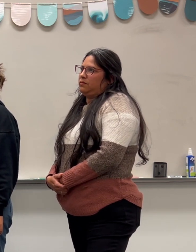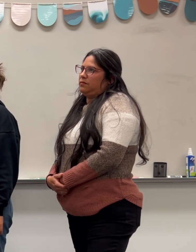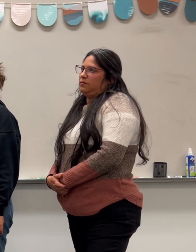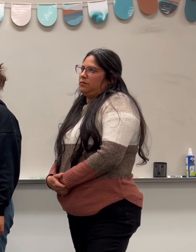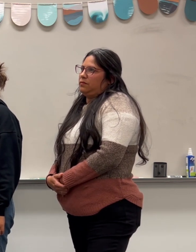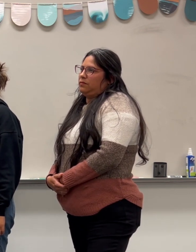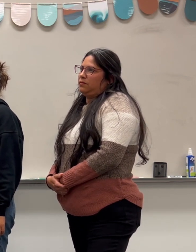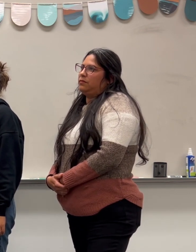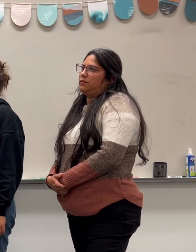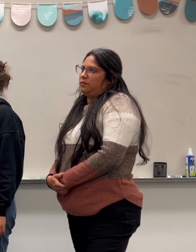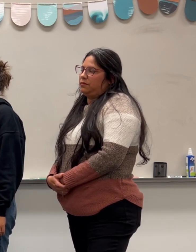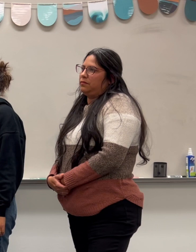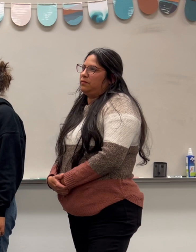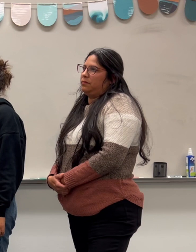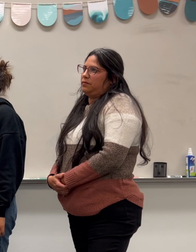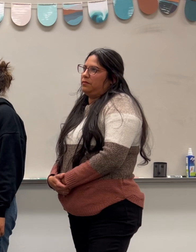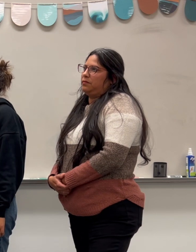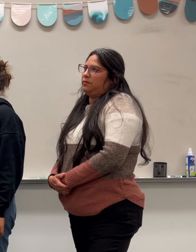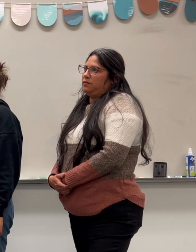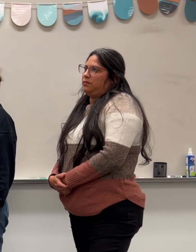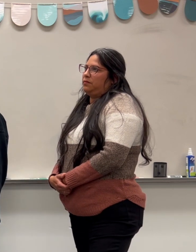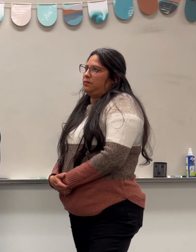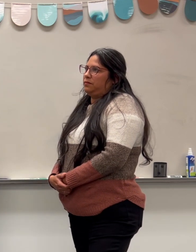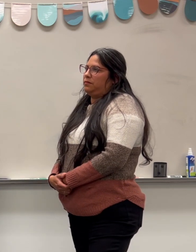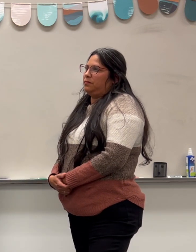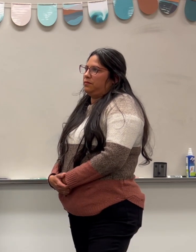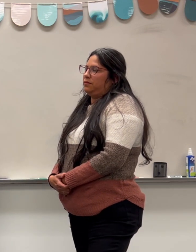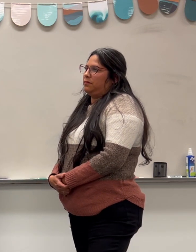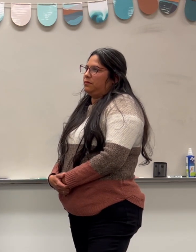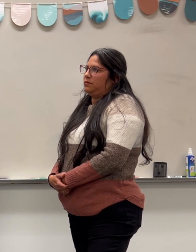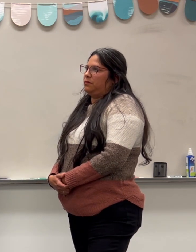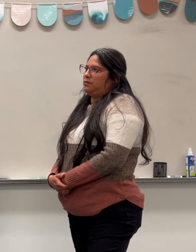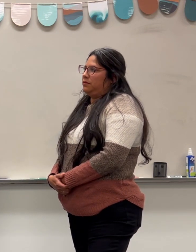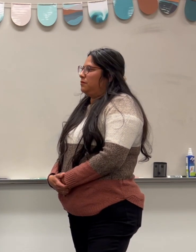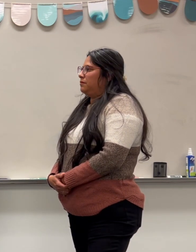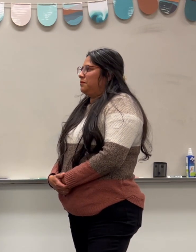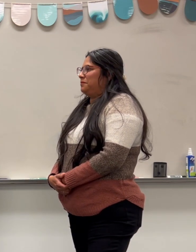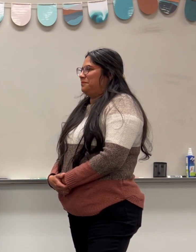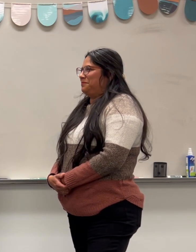American Sign Language right now and how fast does it change yeah so um it's interesting that you